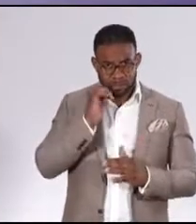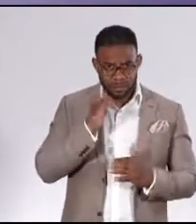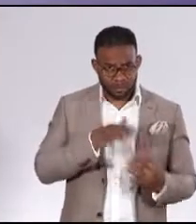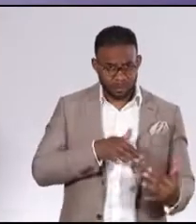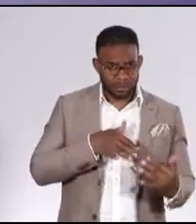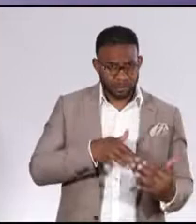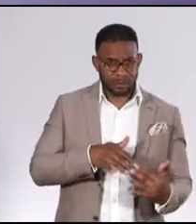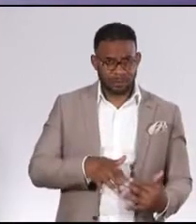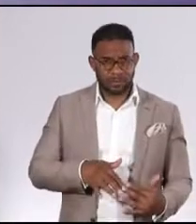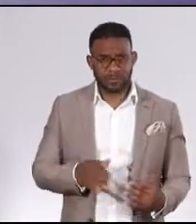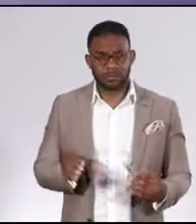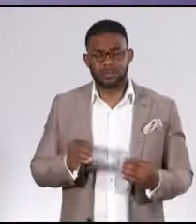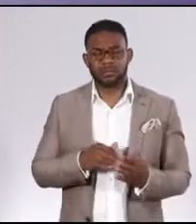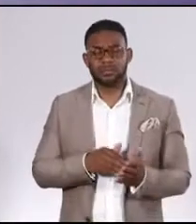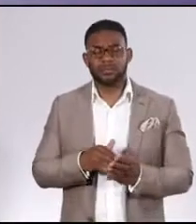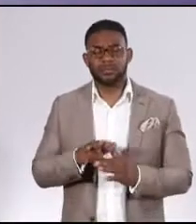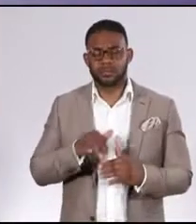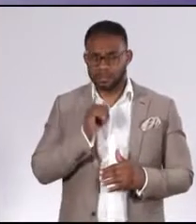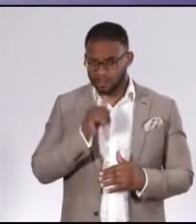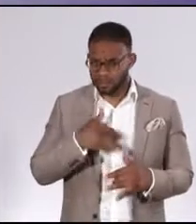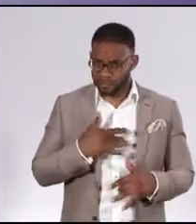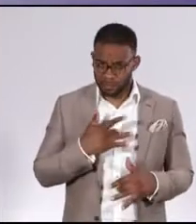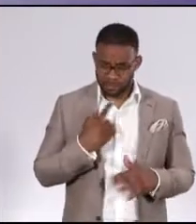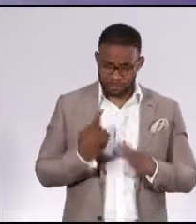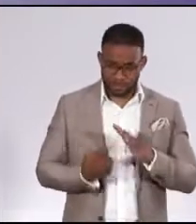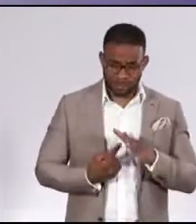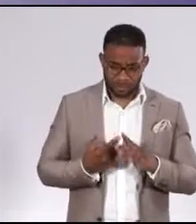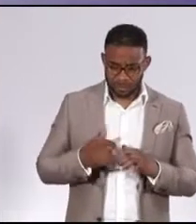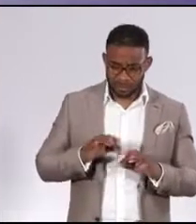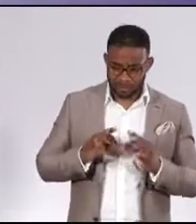And more often than not, I feel isolated from my family and friends.